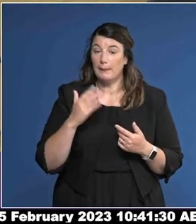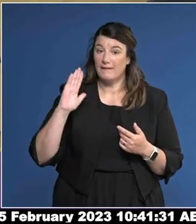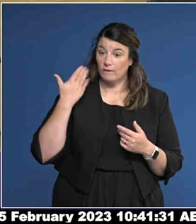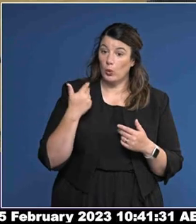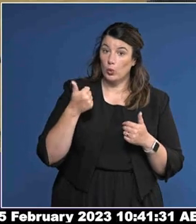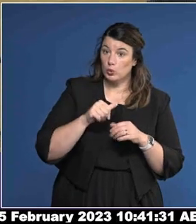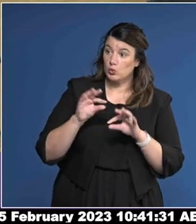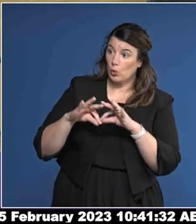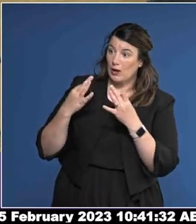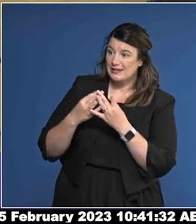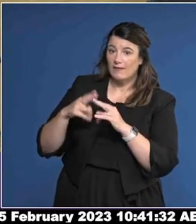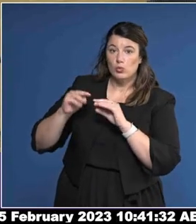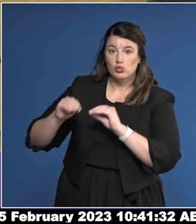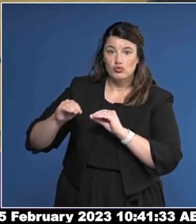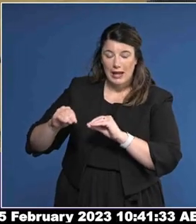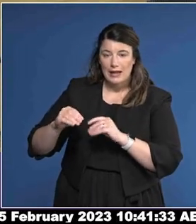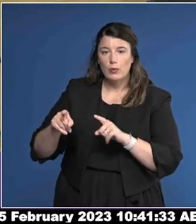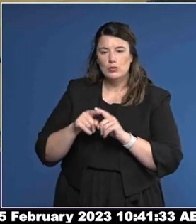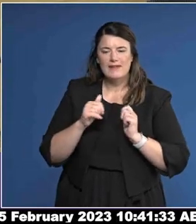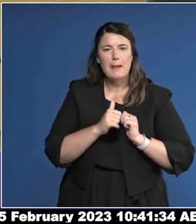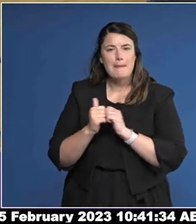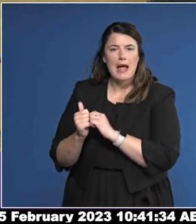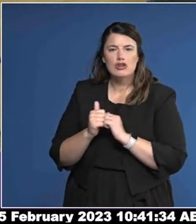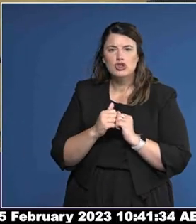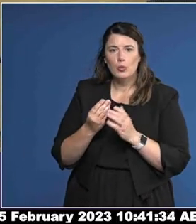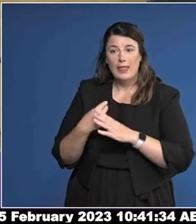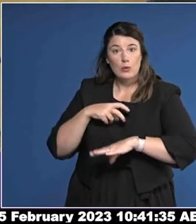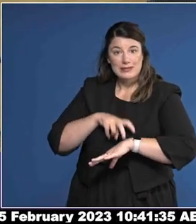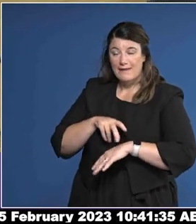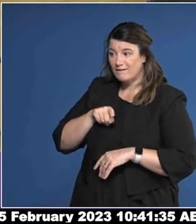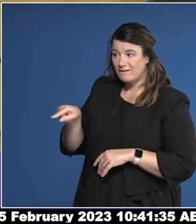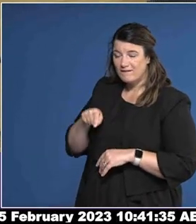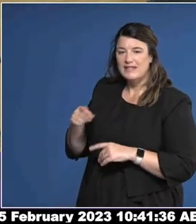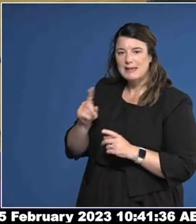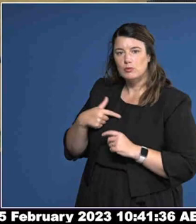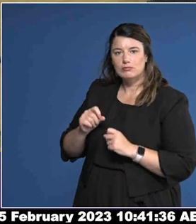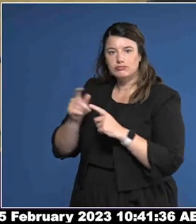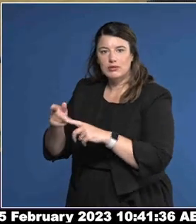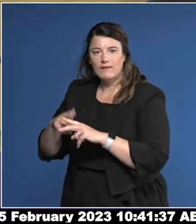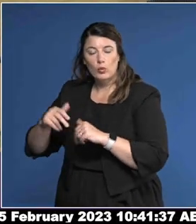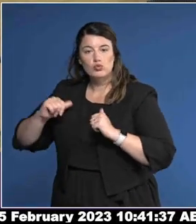We also have a partnership with our local TAFE as well that we sometimes go to for specific training, dependent on what the training is.